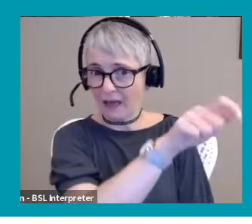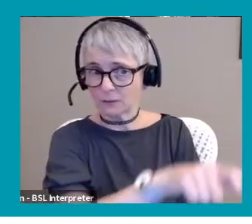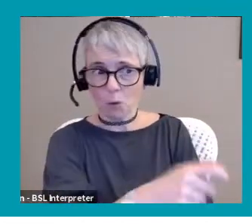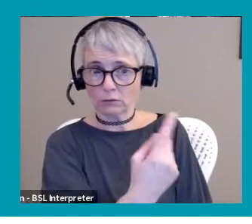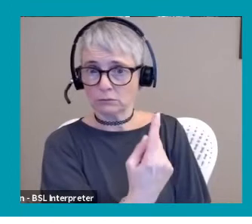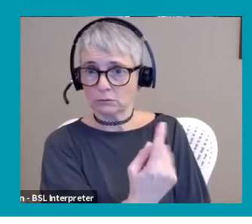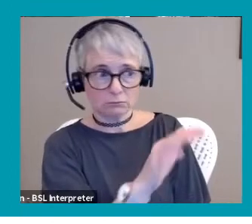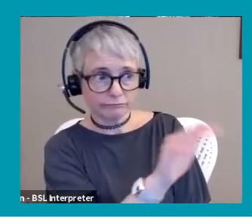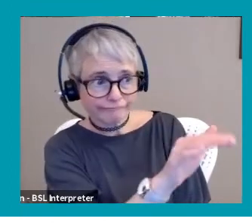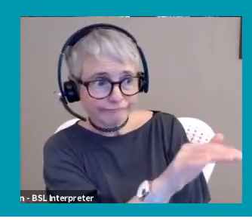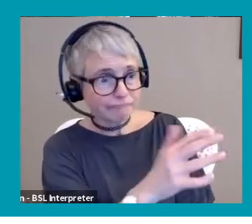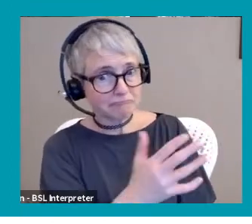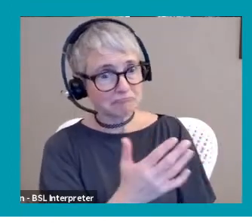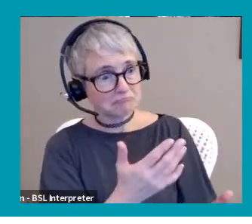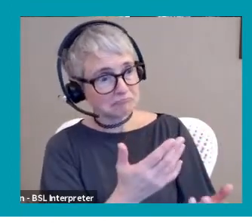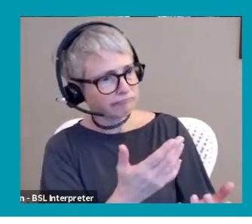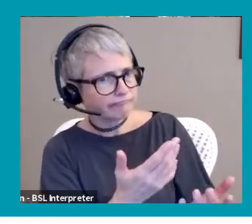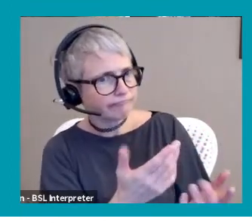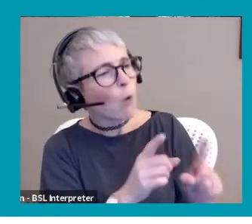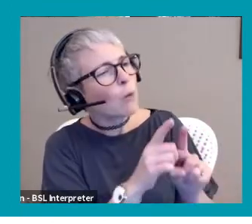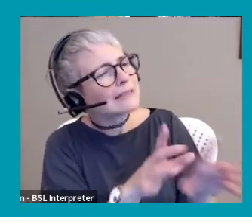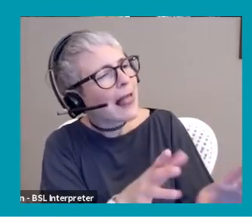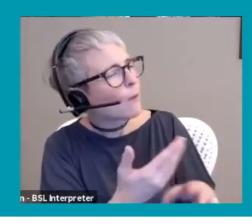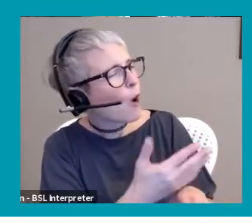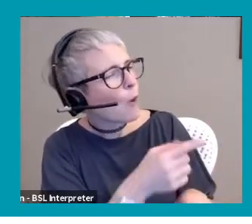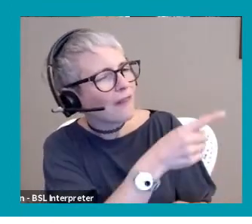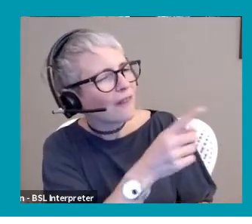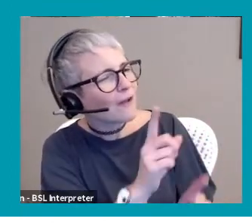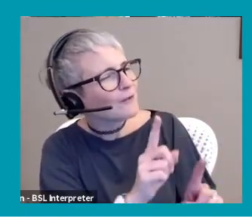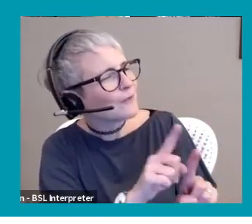Would it be of value to reach out and connect and listen to their story?